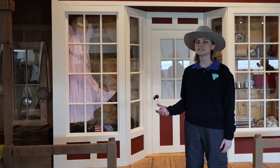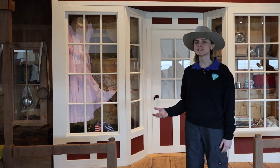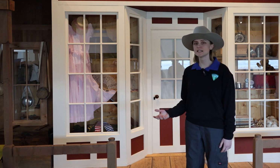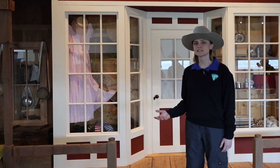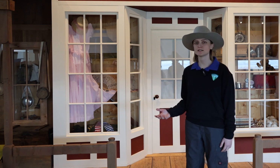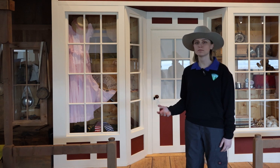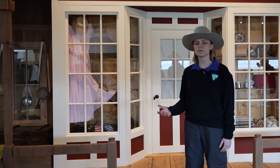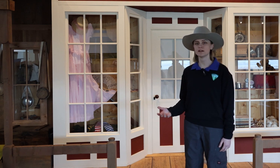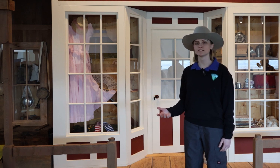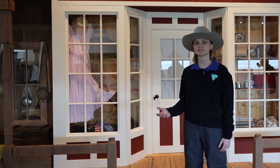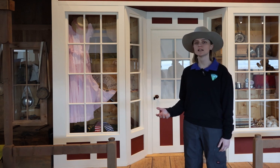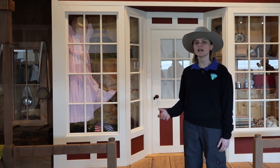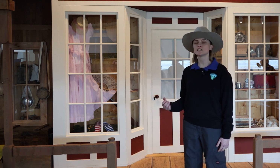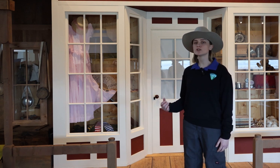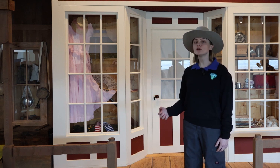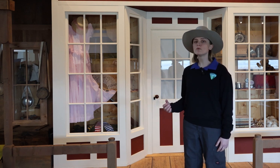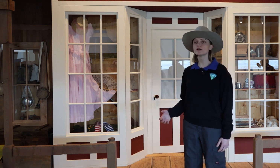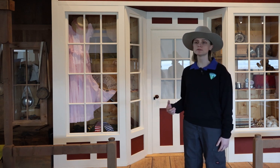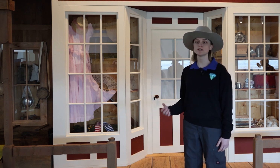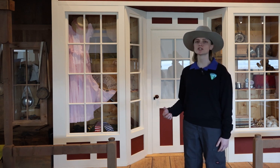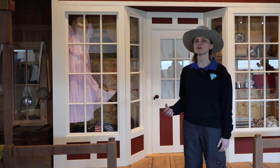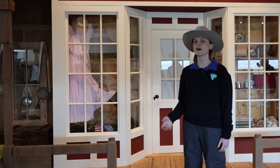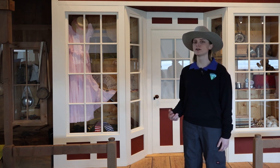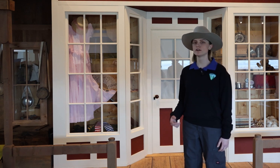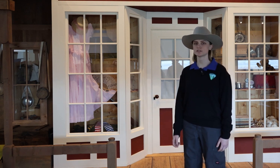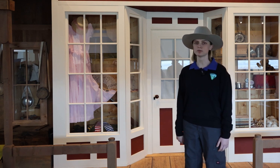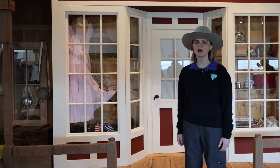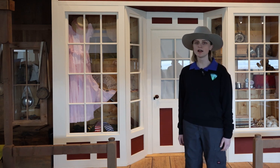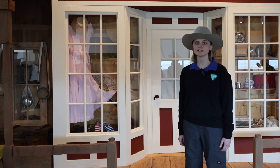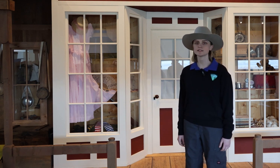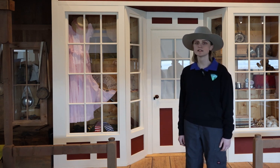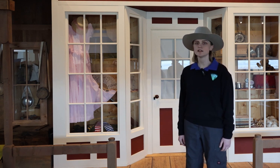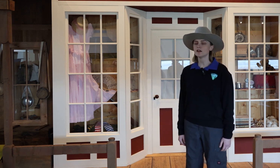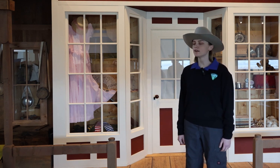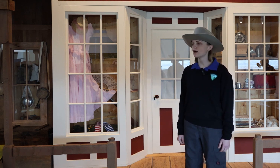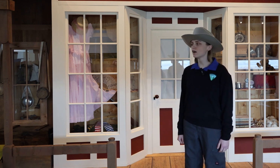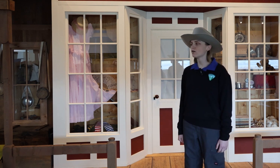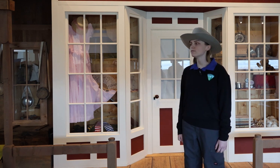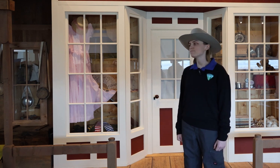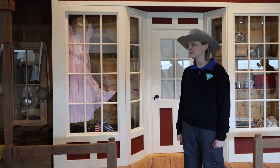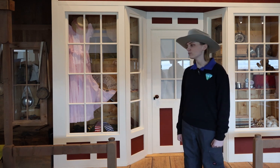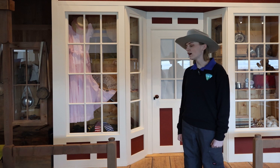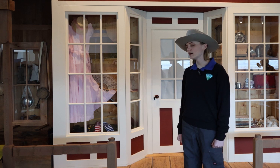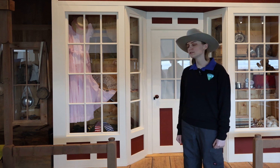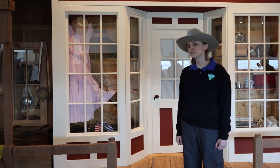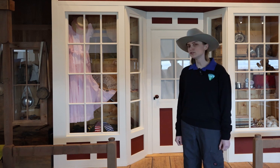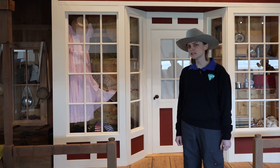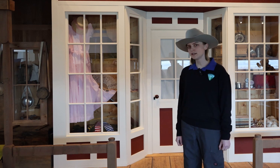to six months. So you wanted to make sure you had enough supplies. Now, what happened if you didn’t